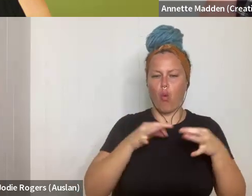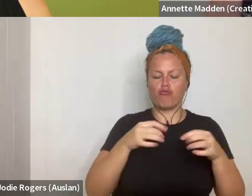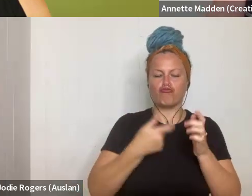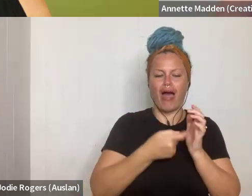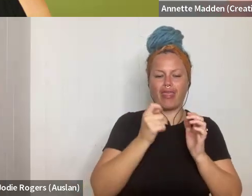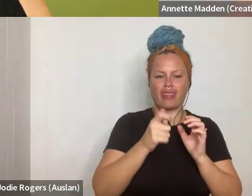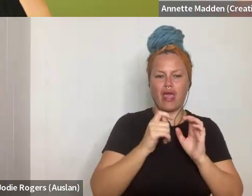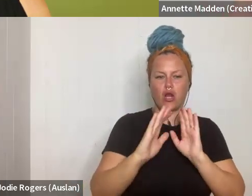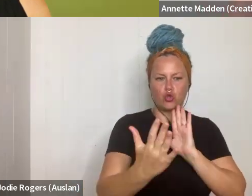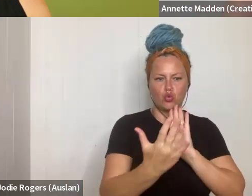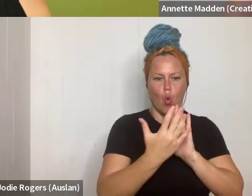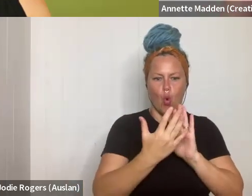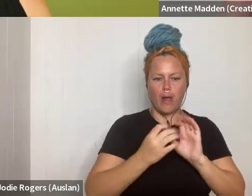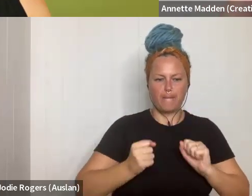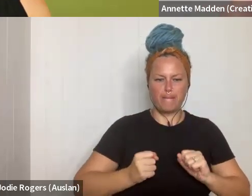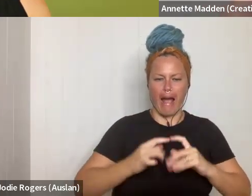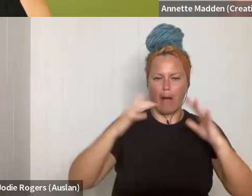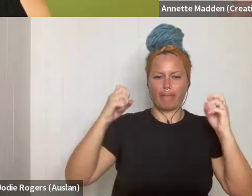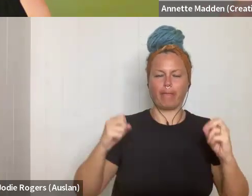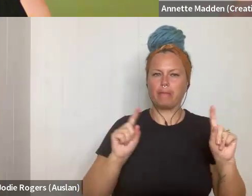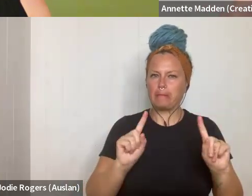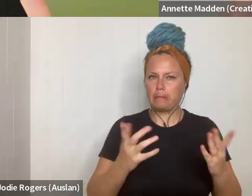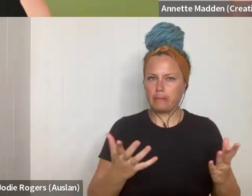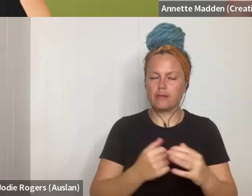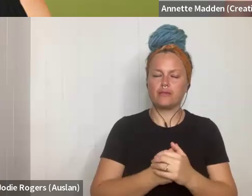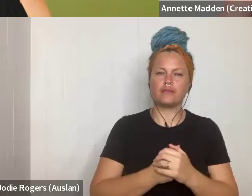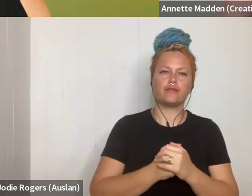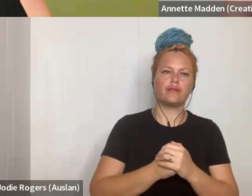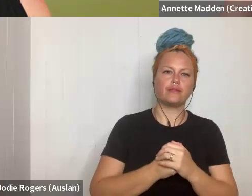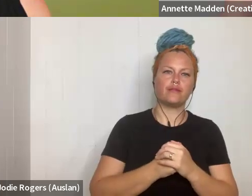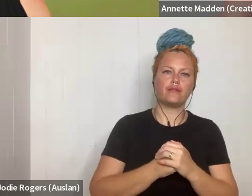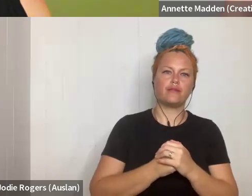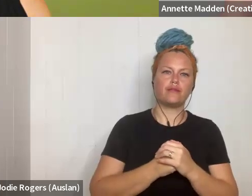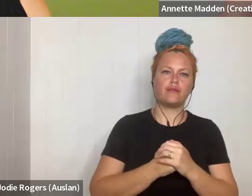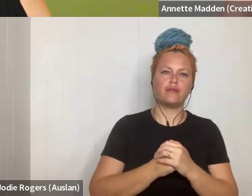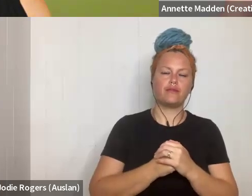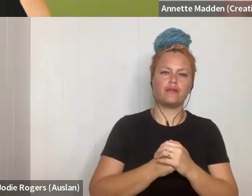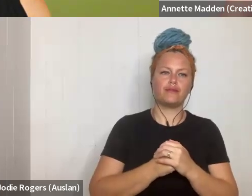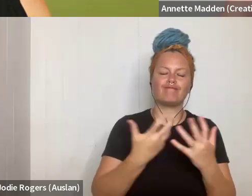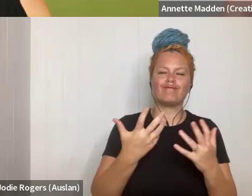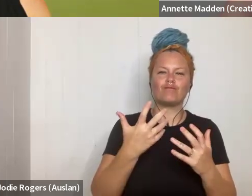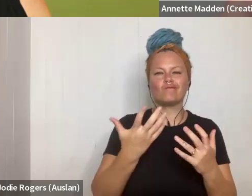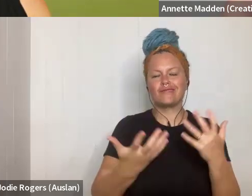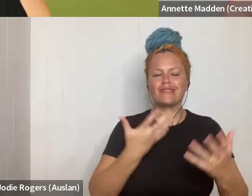One more thing. Given there are lots of things we could propose,